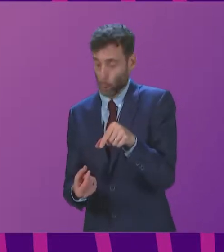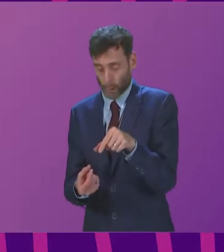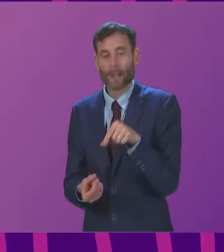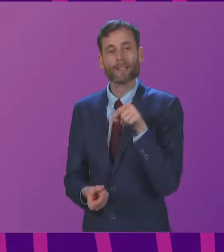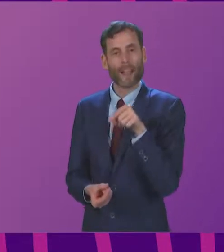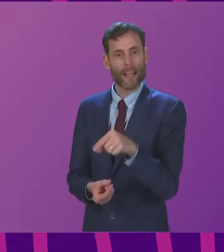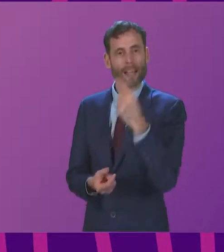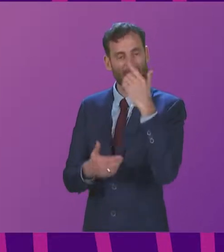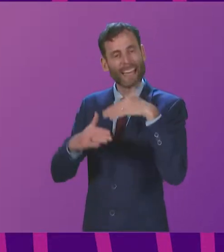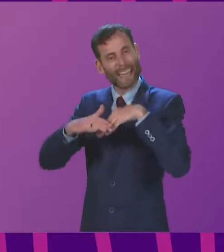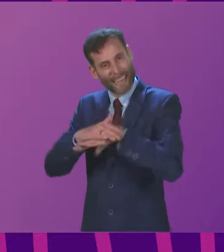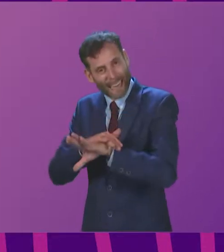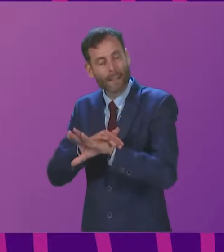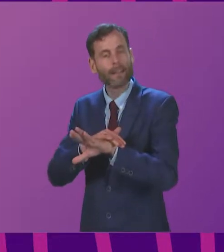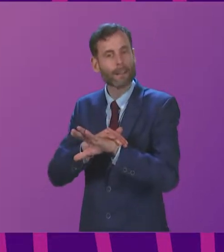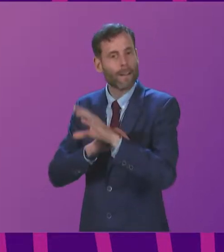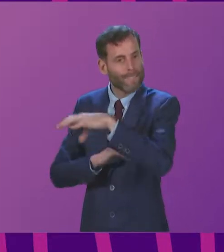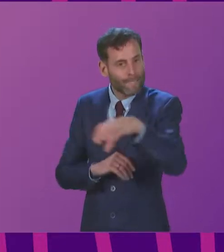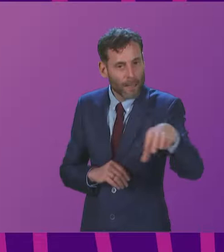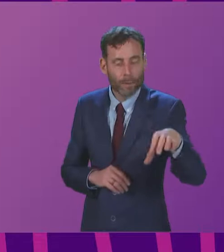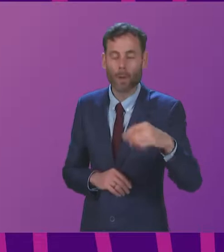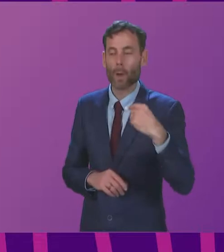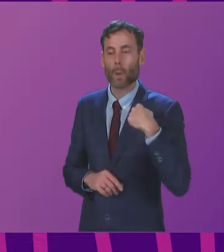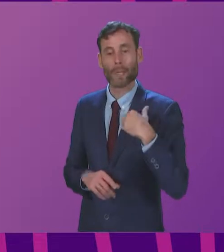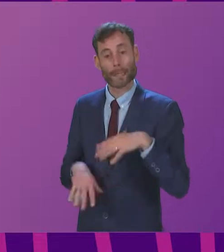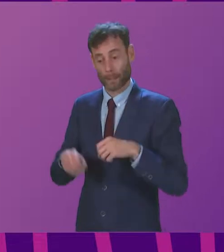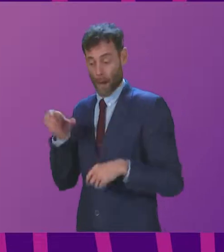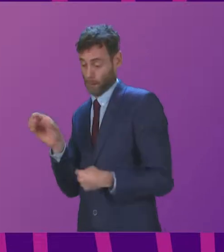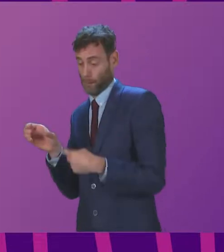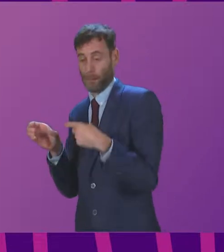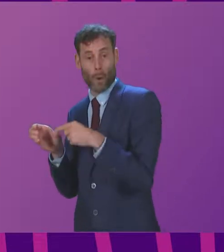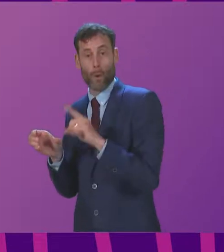objectives was to help to drive up vaccination rates. That is still important, obviously,